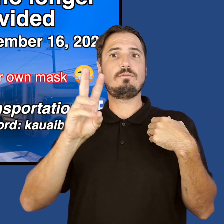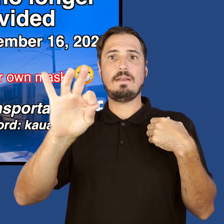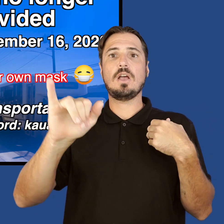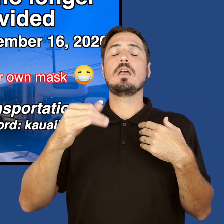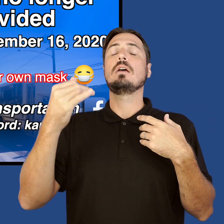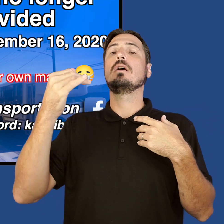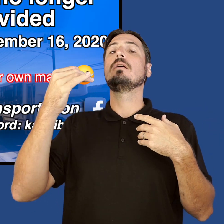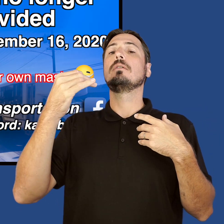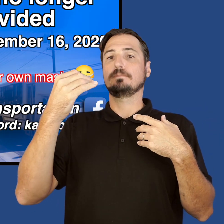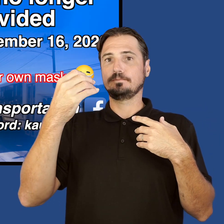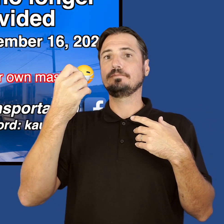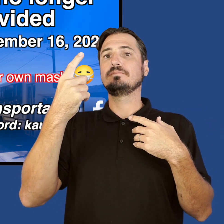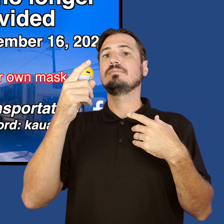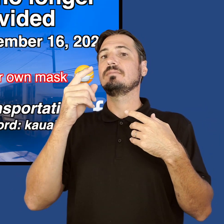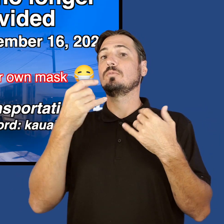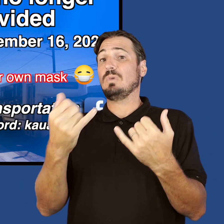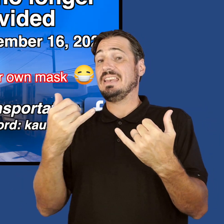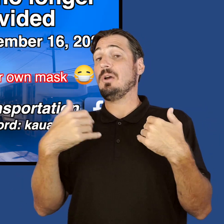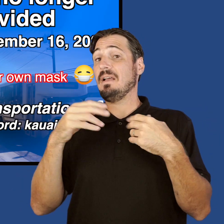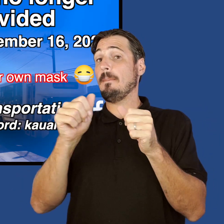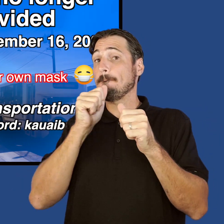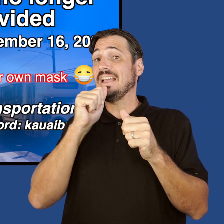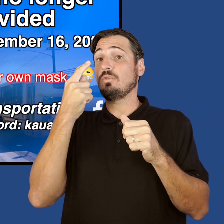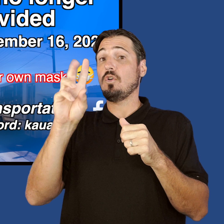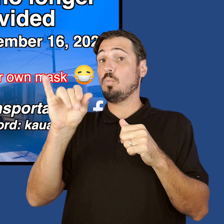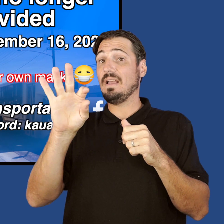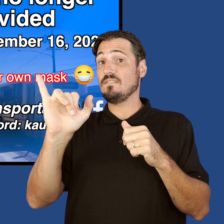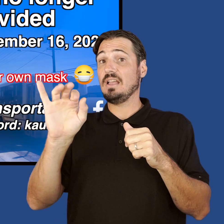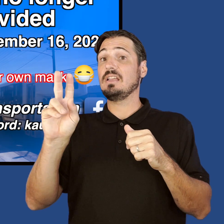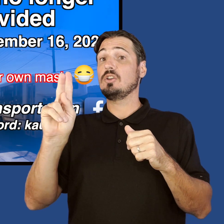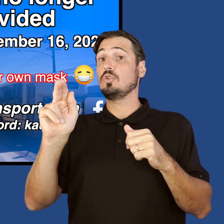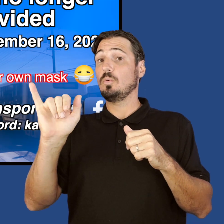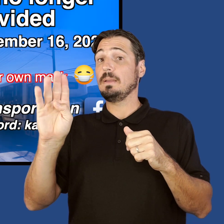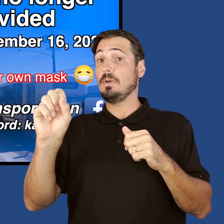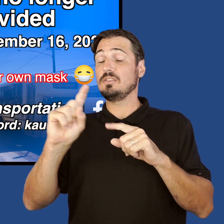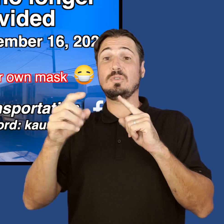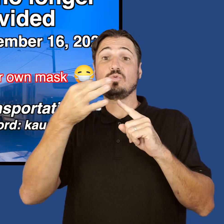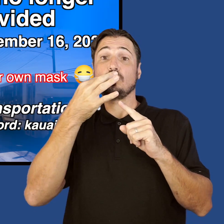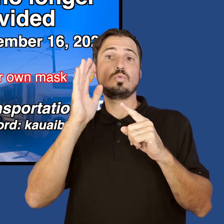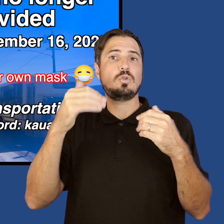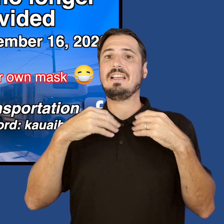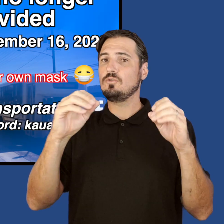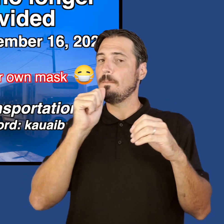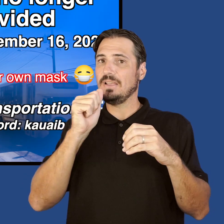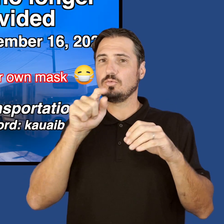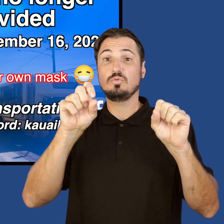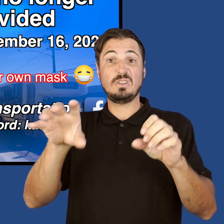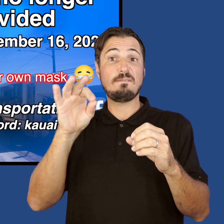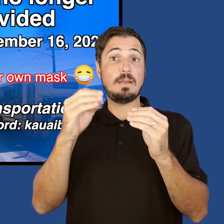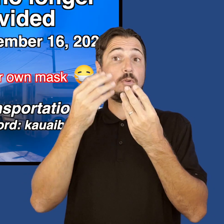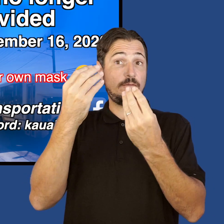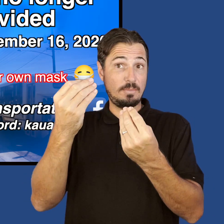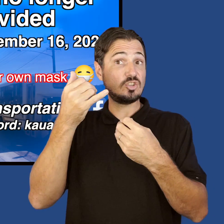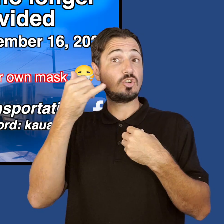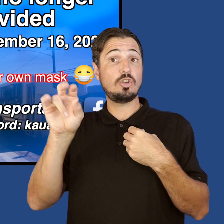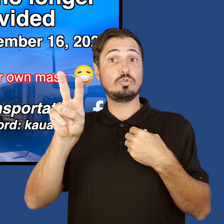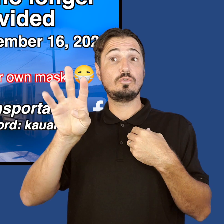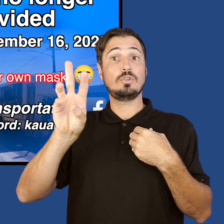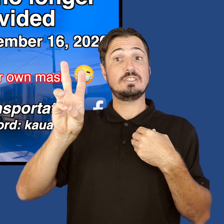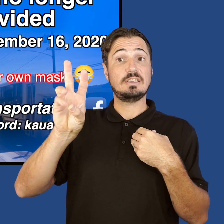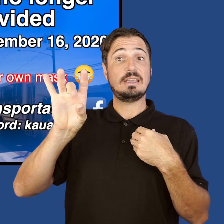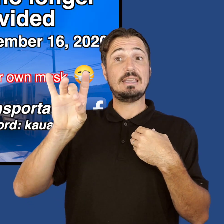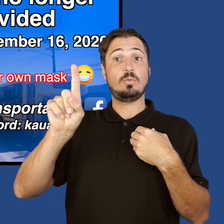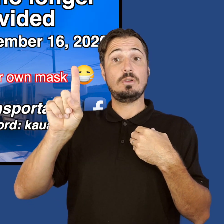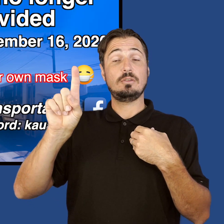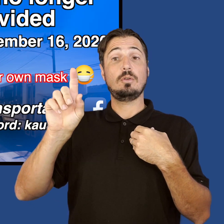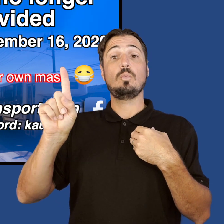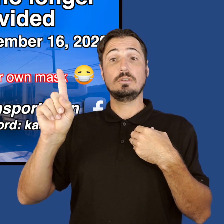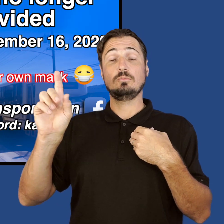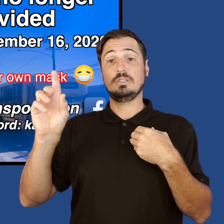Up-to-date bus schedules and additional information can be found online at the County website, the Kaua‘i Bus Facebook pages, or by calling 246-8110.